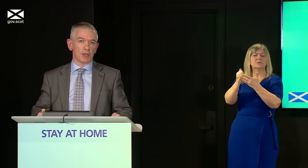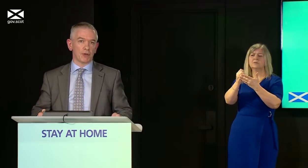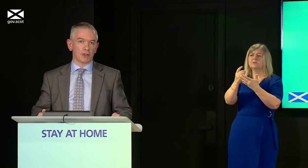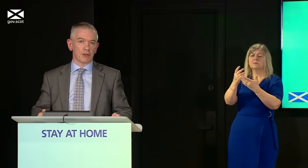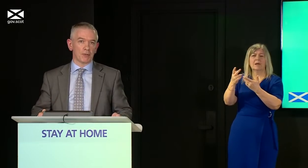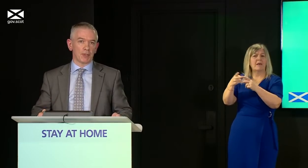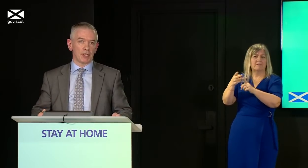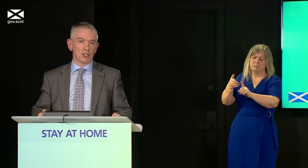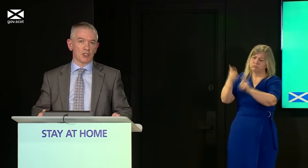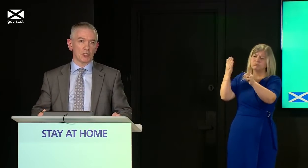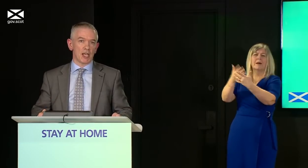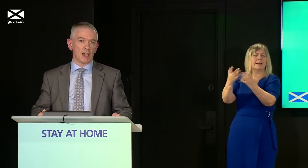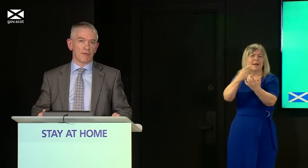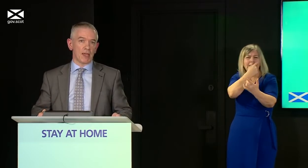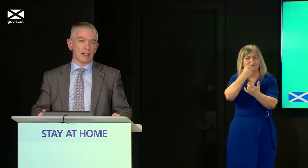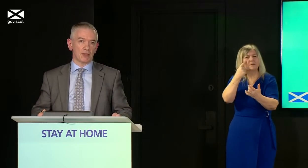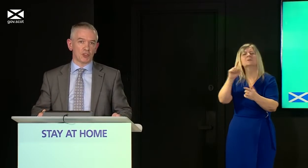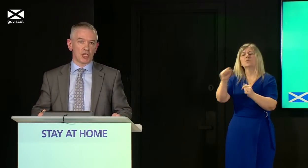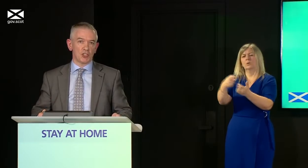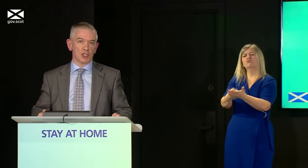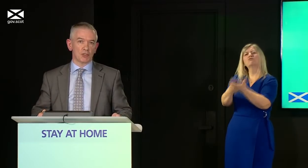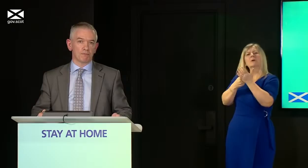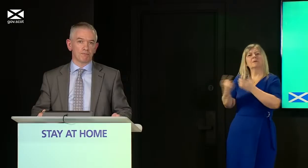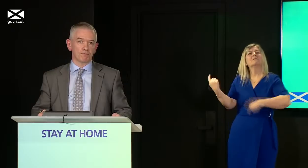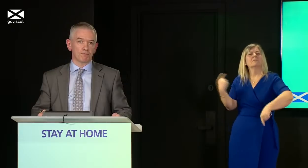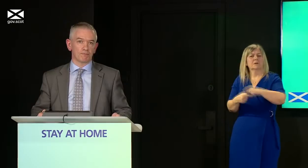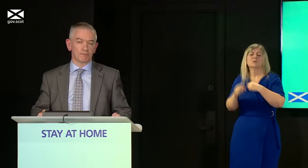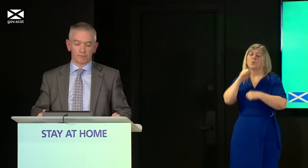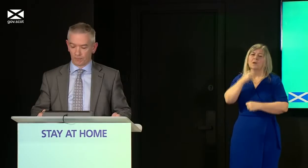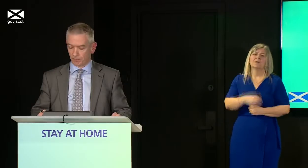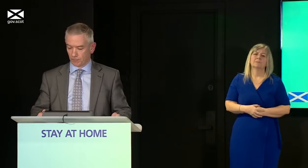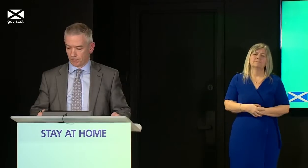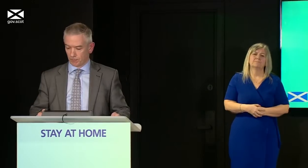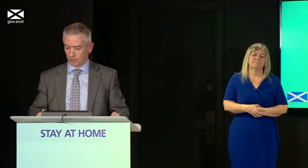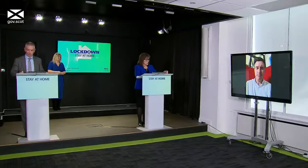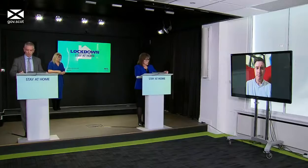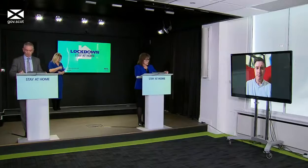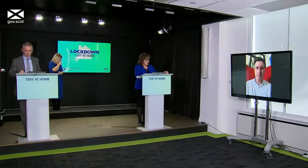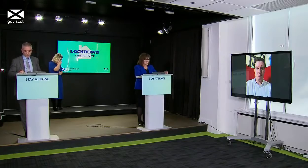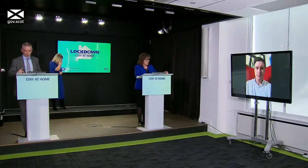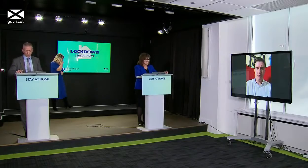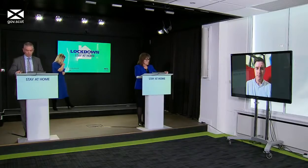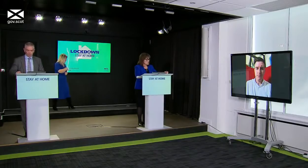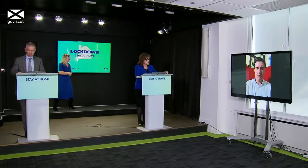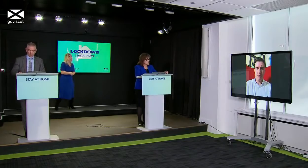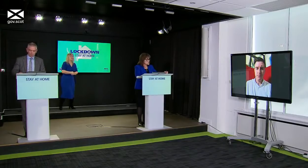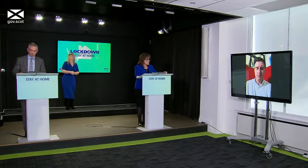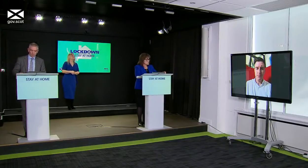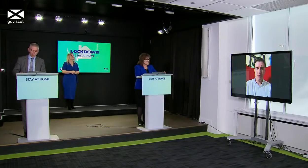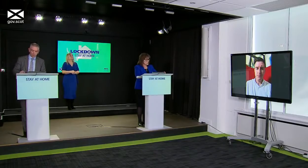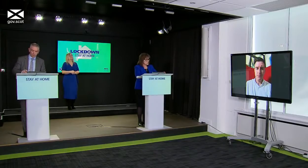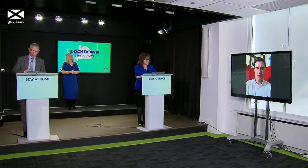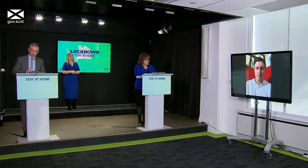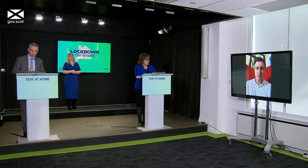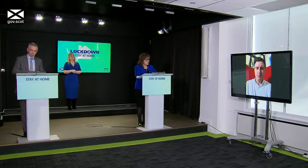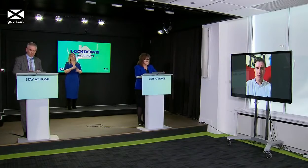make further recommendations if anything changes thanks very much gregor louise jose from stv news